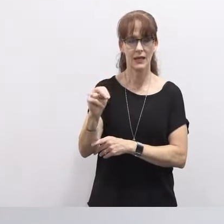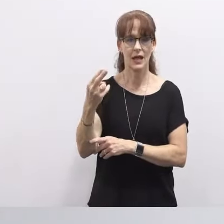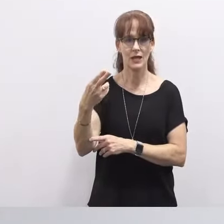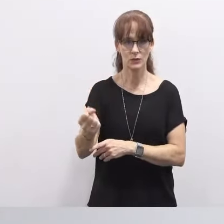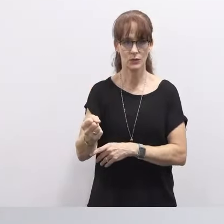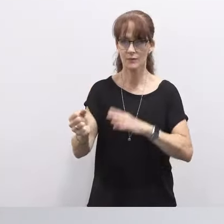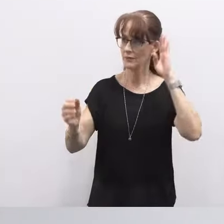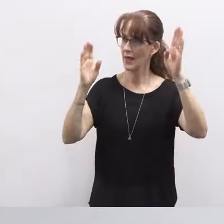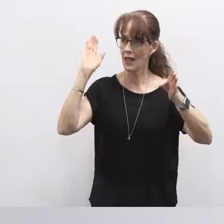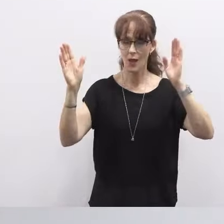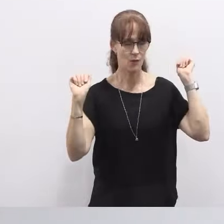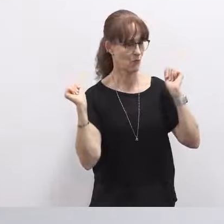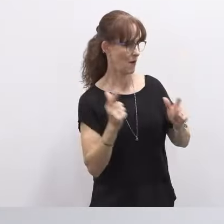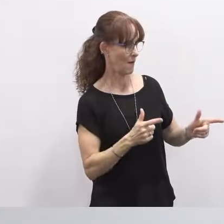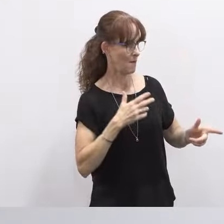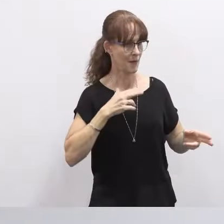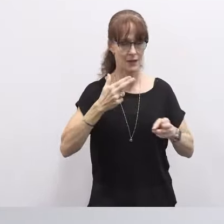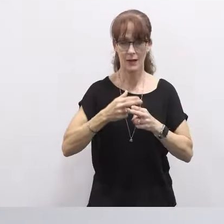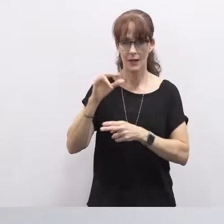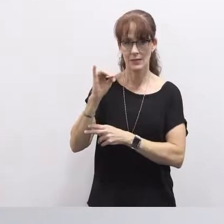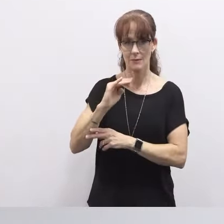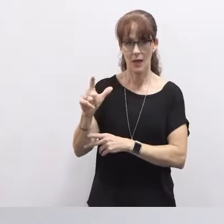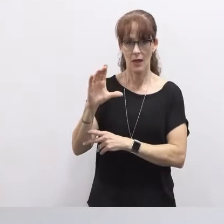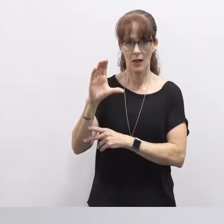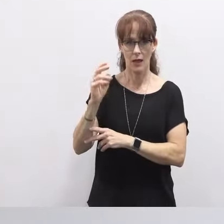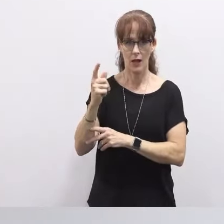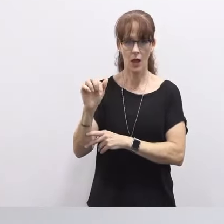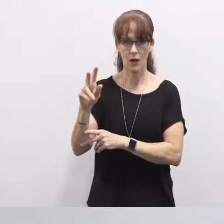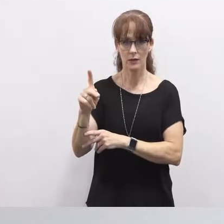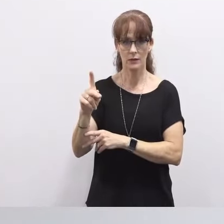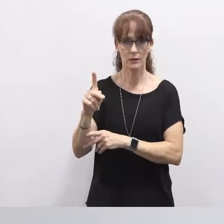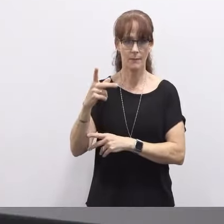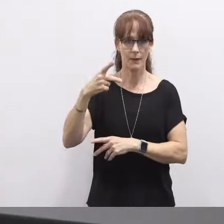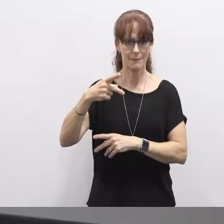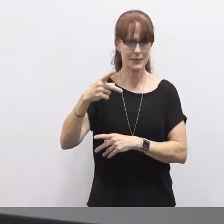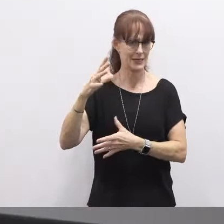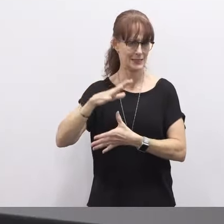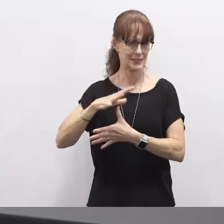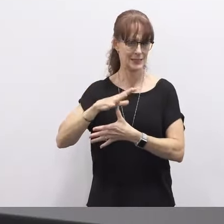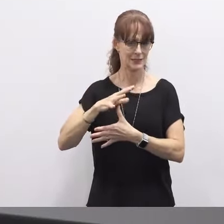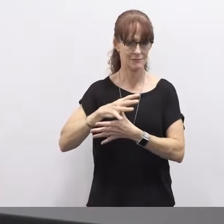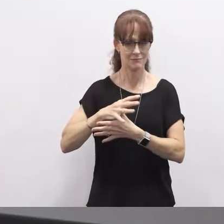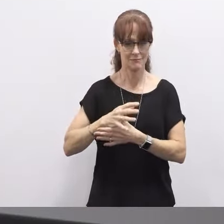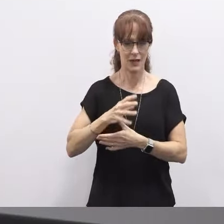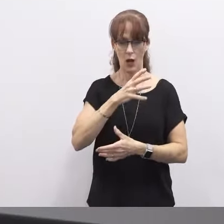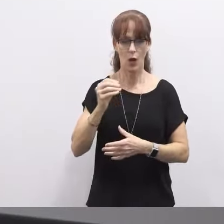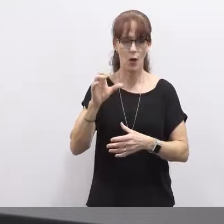Hi everyone. My name is Isabelle Clarke. I'm a P senior at Millikan High School and co ASB President.